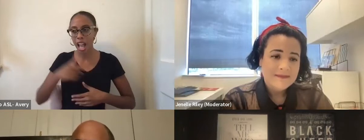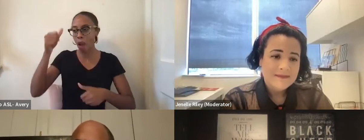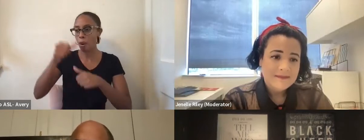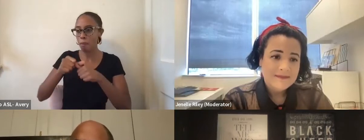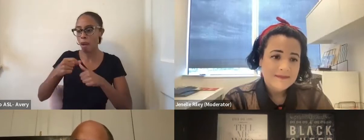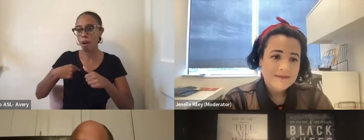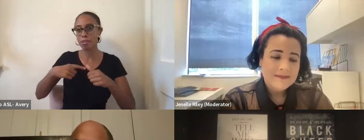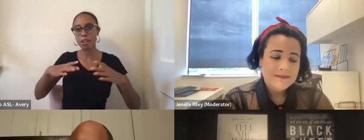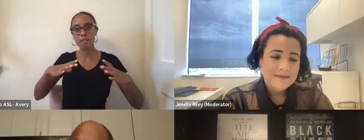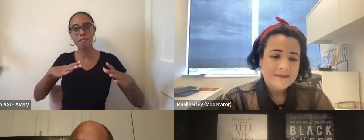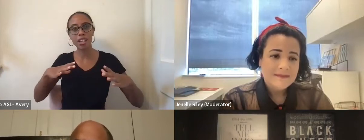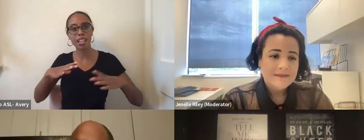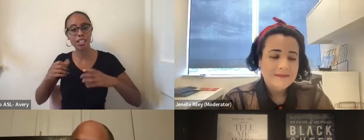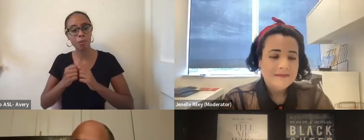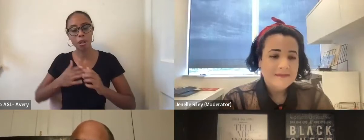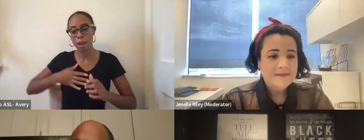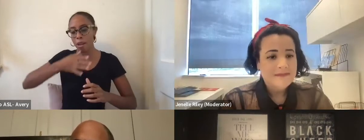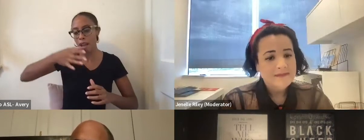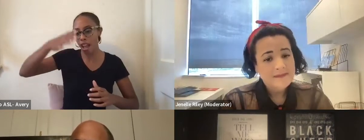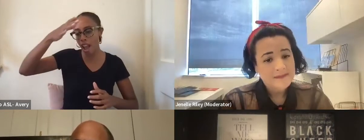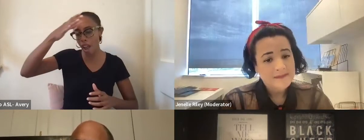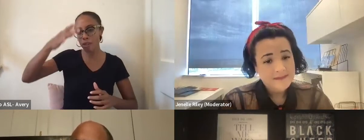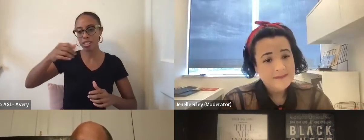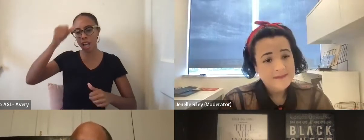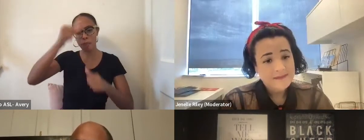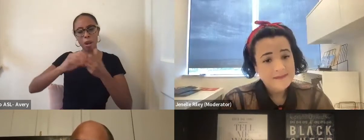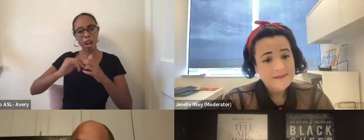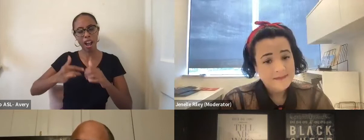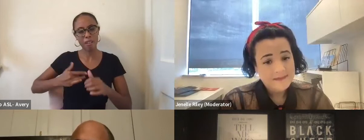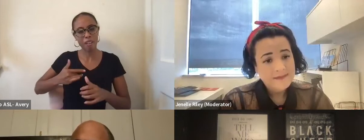It was like a hard wire back to a specific powerful moment in their life.